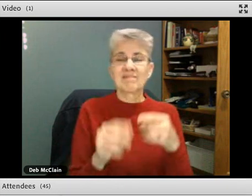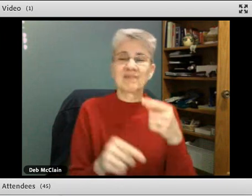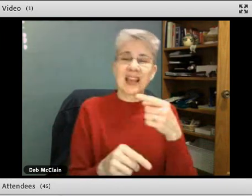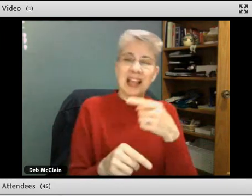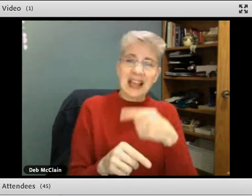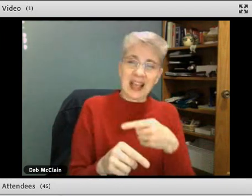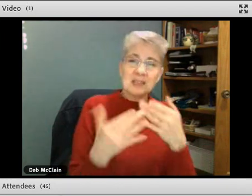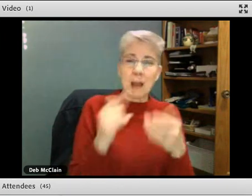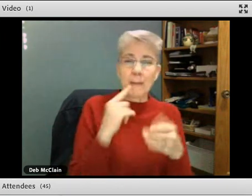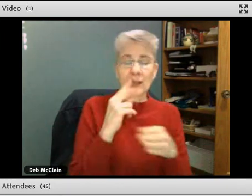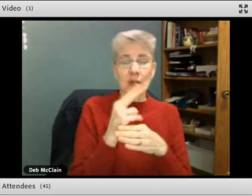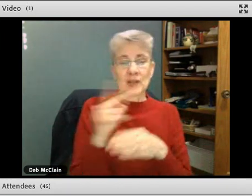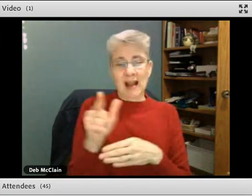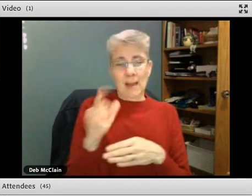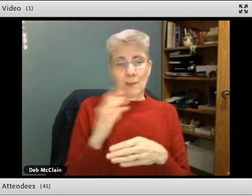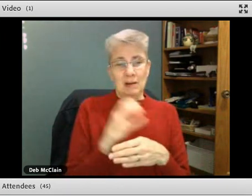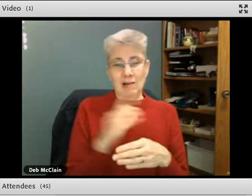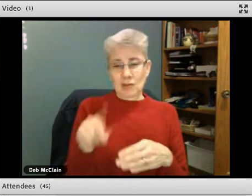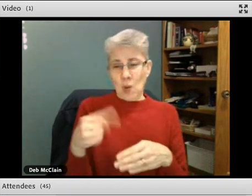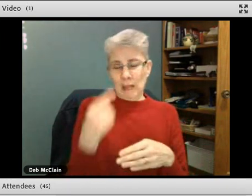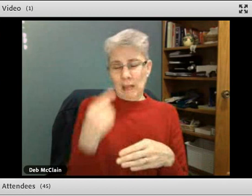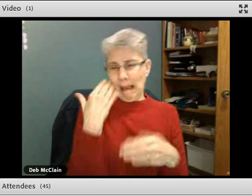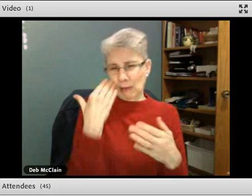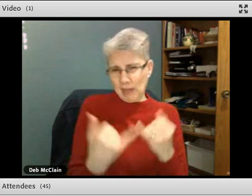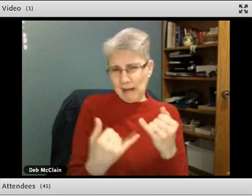I'm not sure, but there is a MARC format for it.